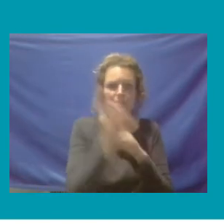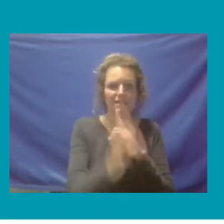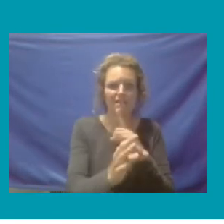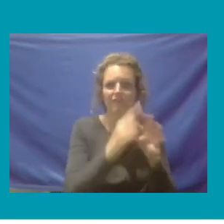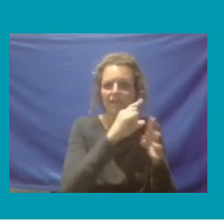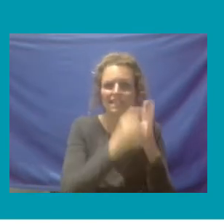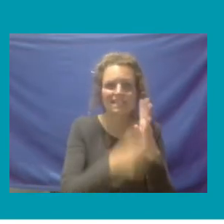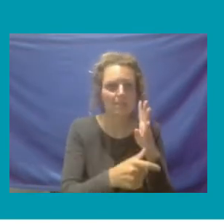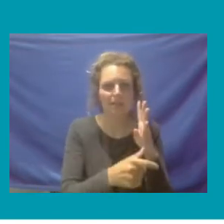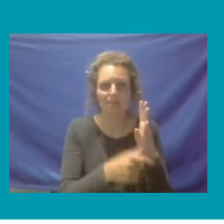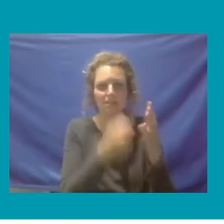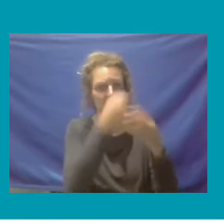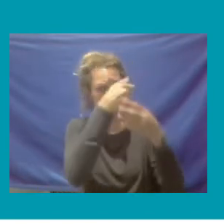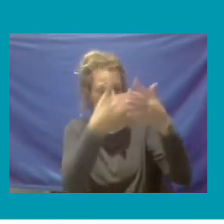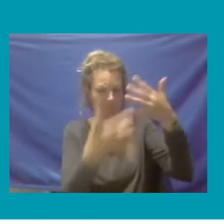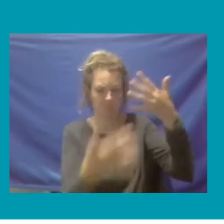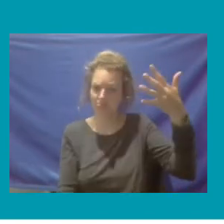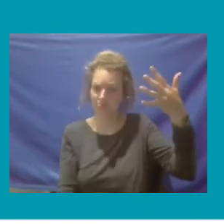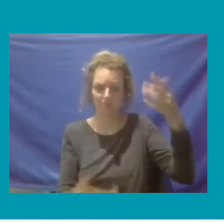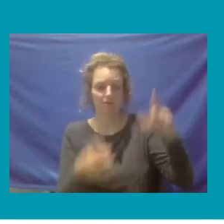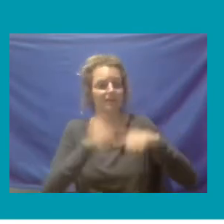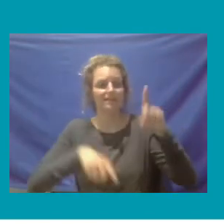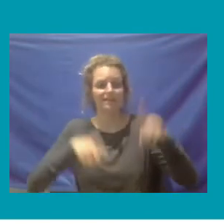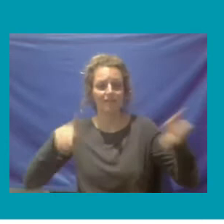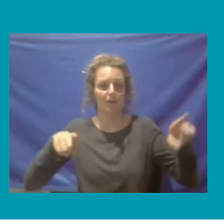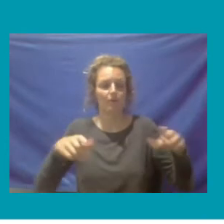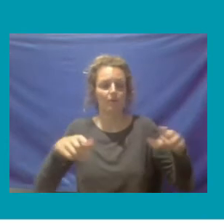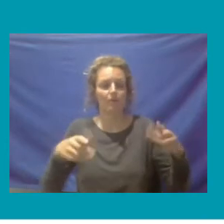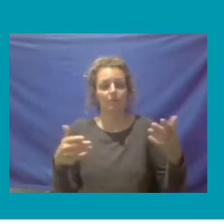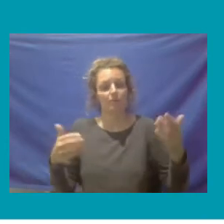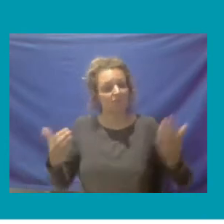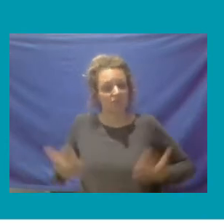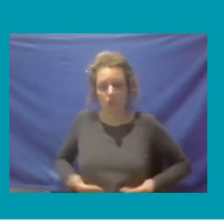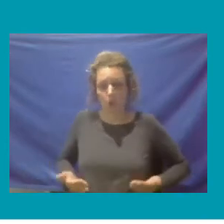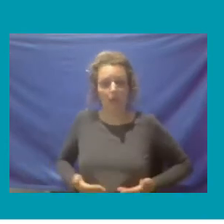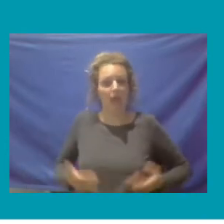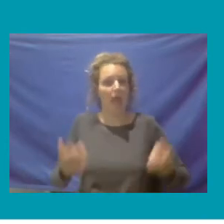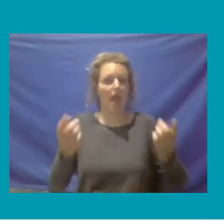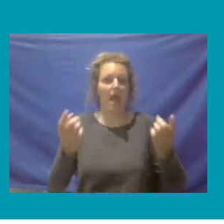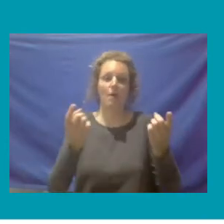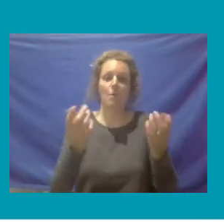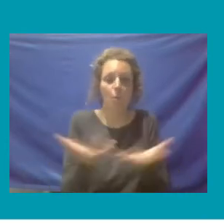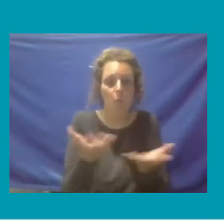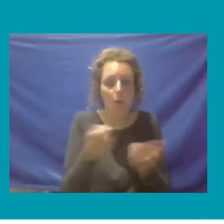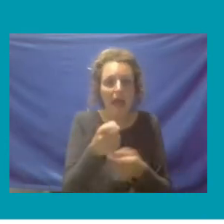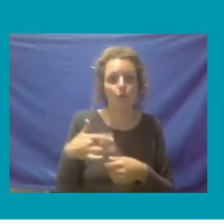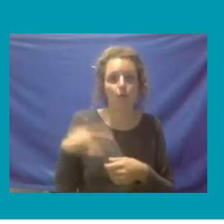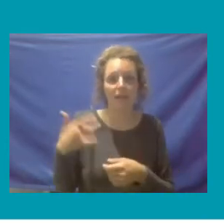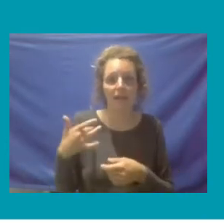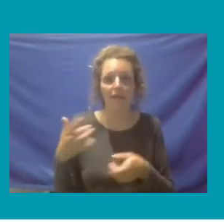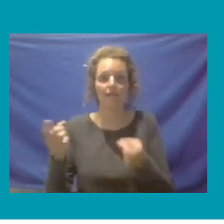ourselves so we don't care where you live. We don't care what impairment you've got. We don't care what benefit you're